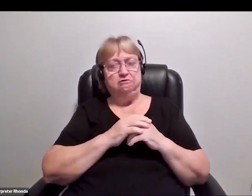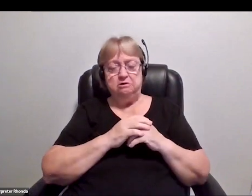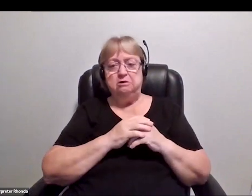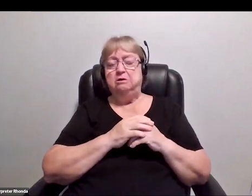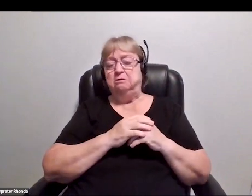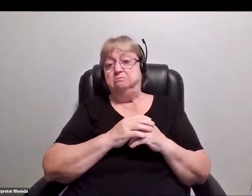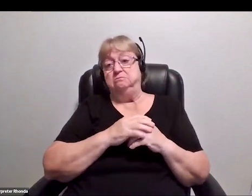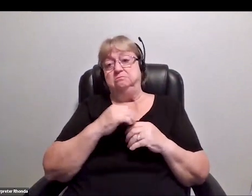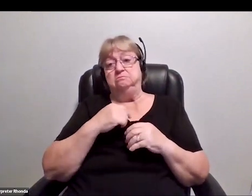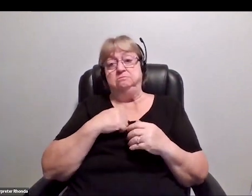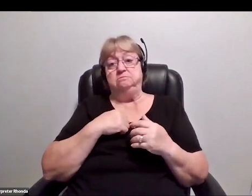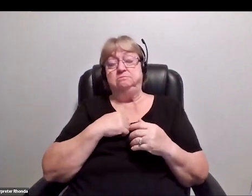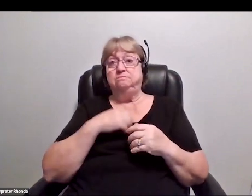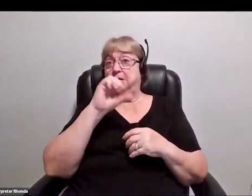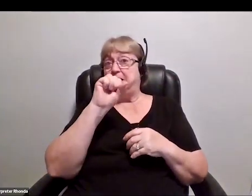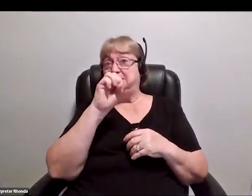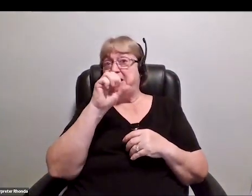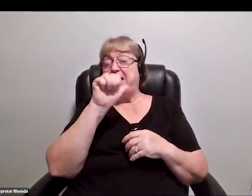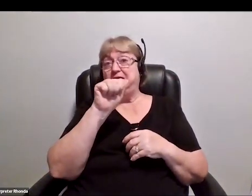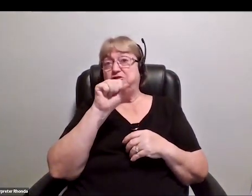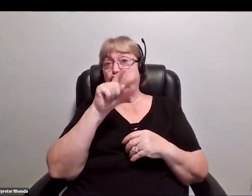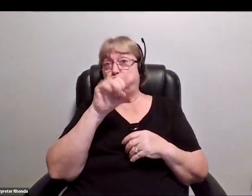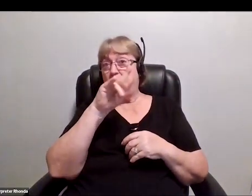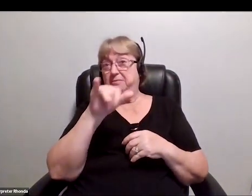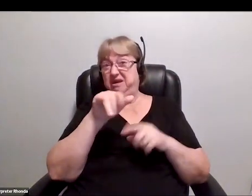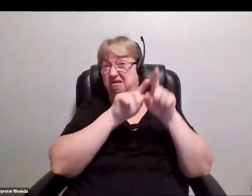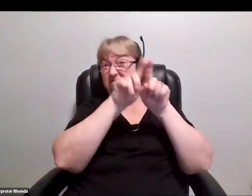I think the thing about astronomy is it's often thought of as a visual science.